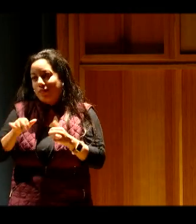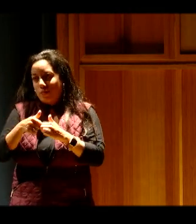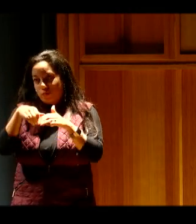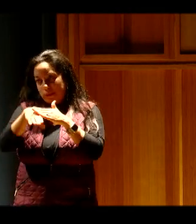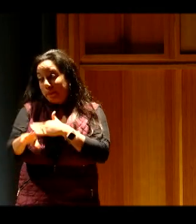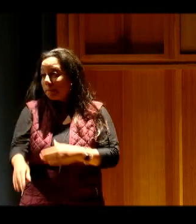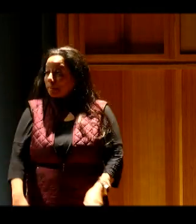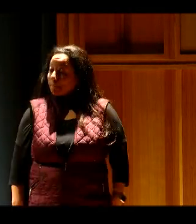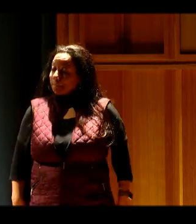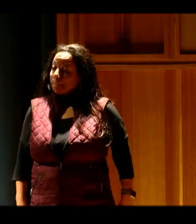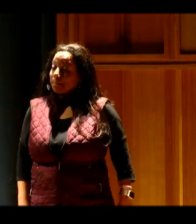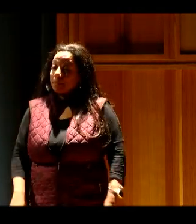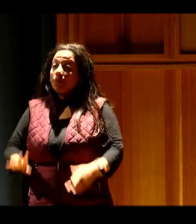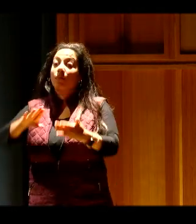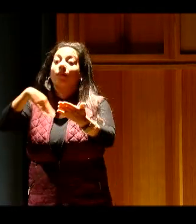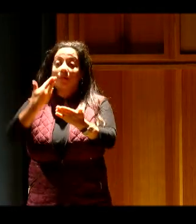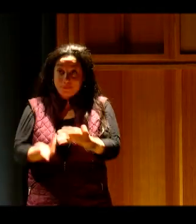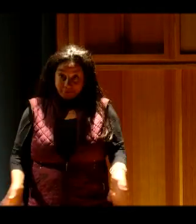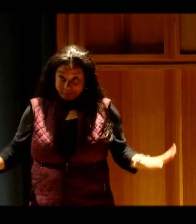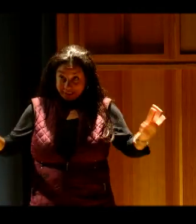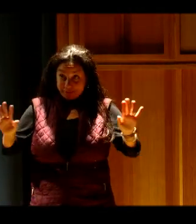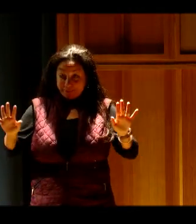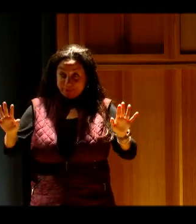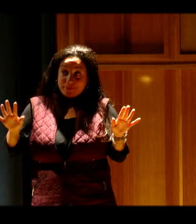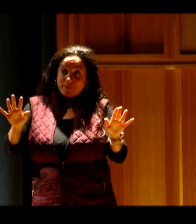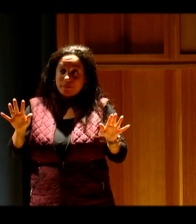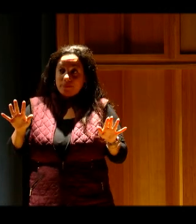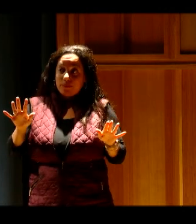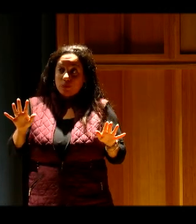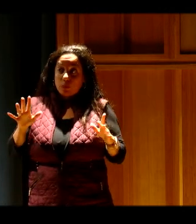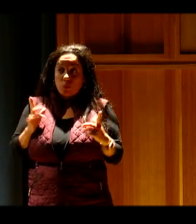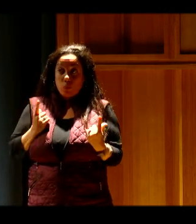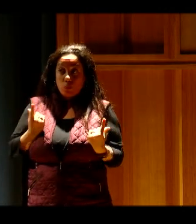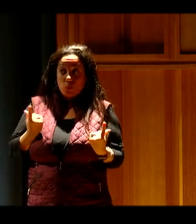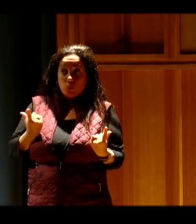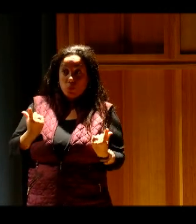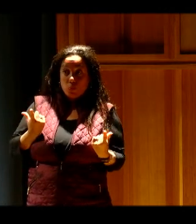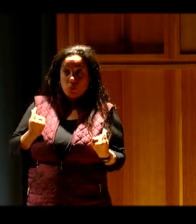But once you do get there what we're going to try to do is ask you